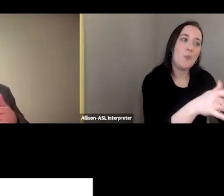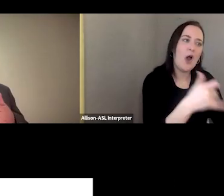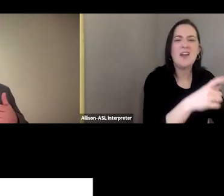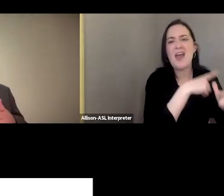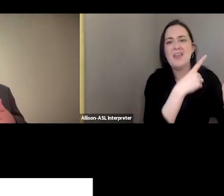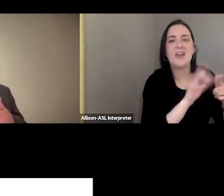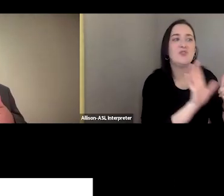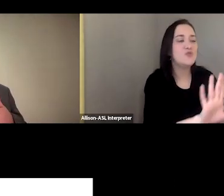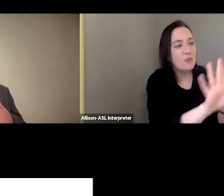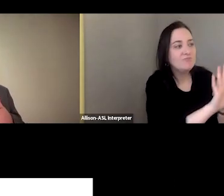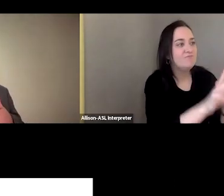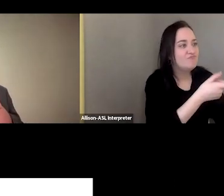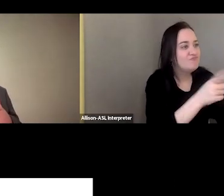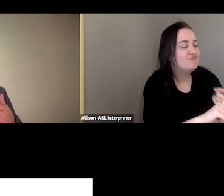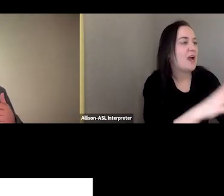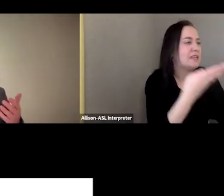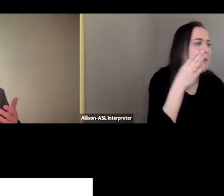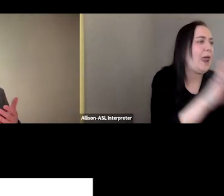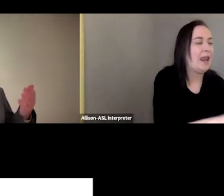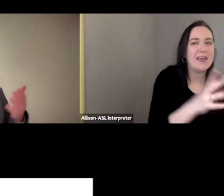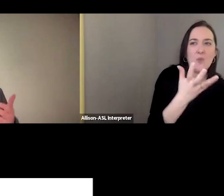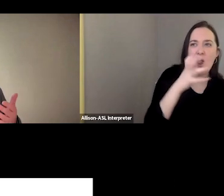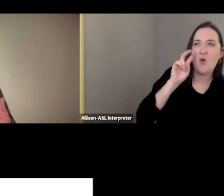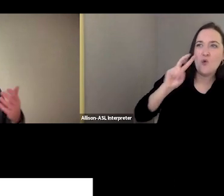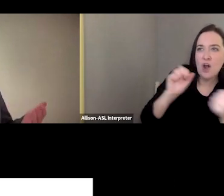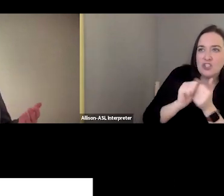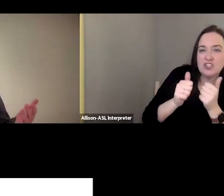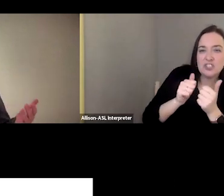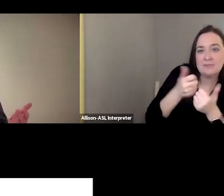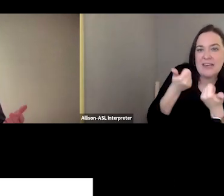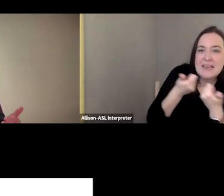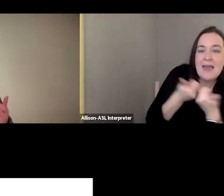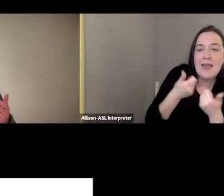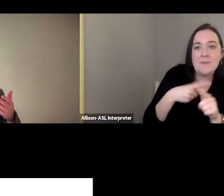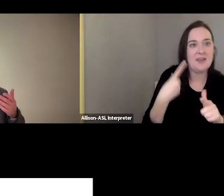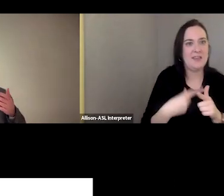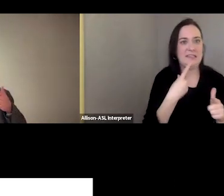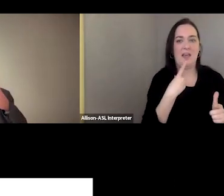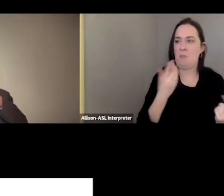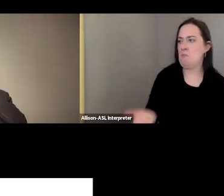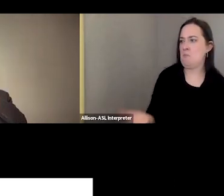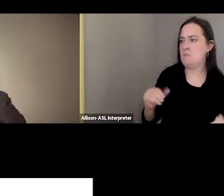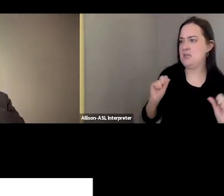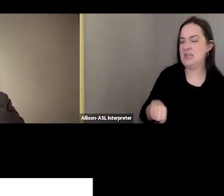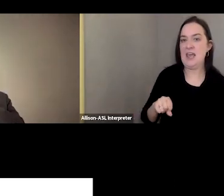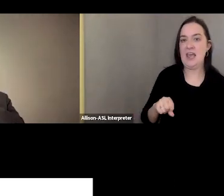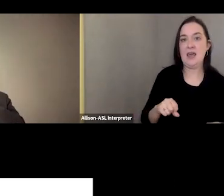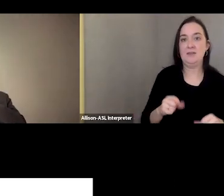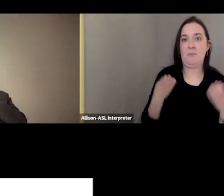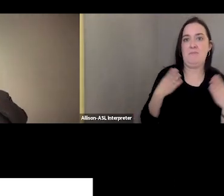or you're going to go to an event, we're going to watch a game, and all your friends are like, let's get on the sports bet together. And while you had not planned to do so,